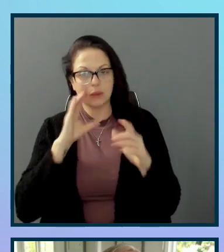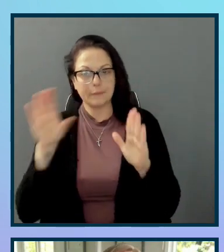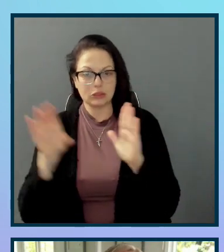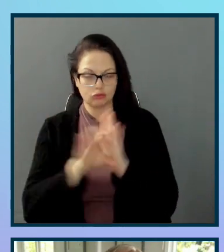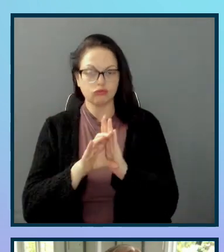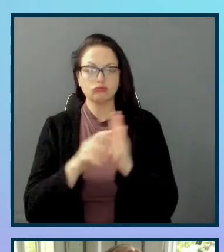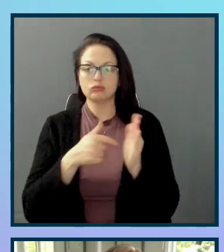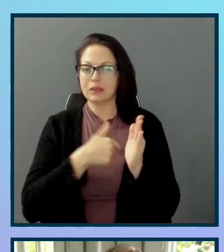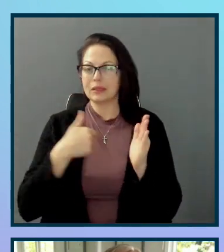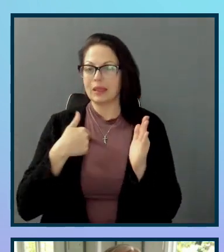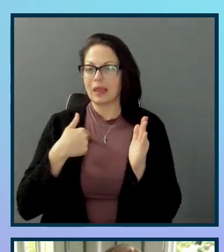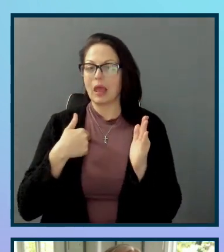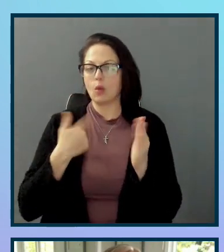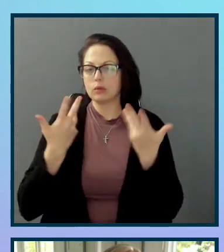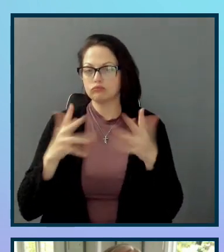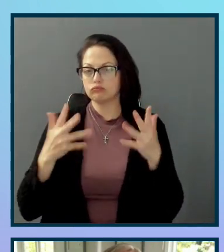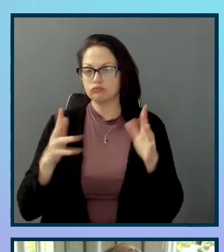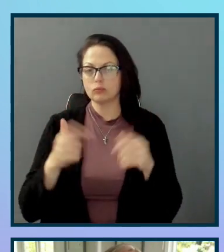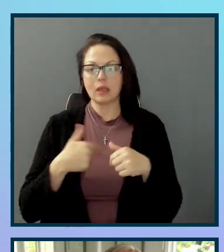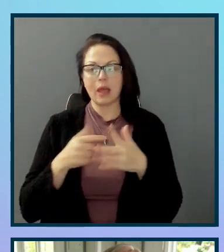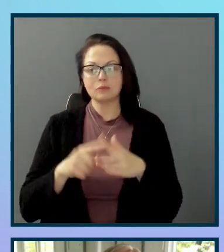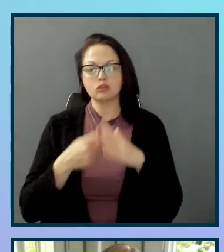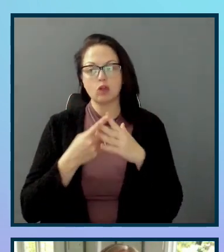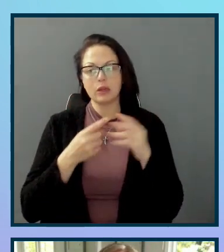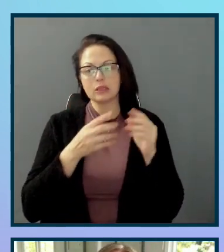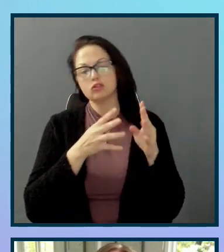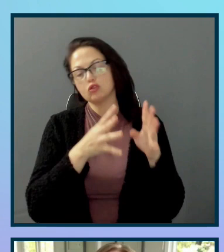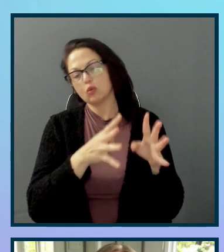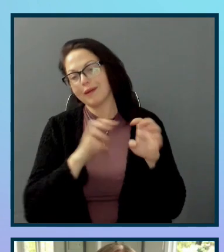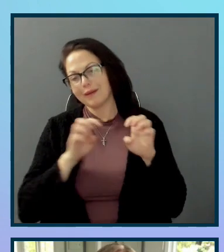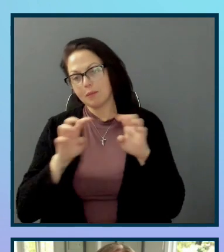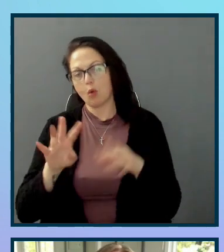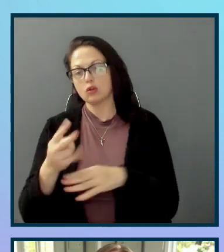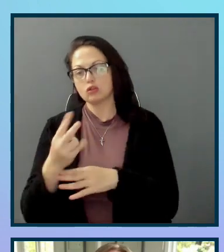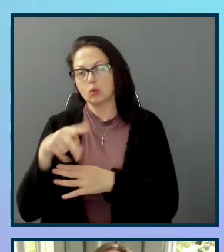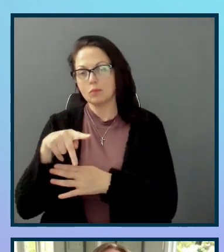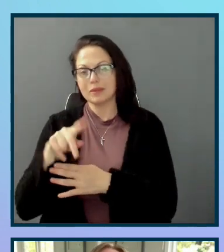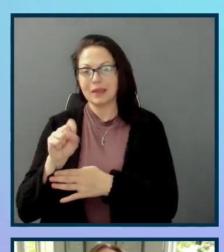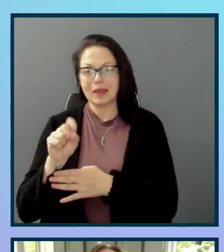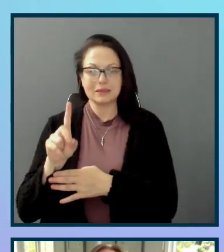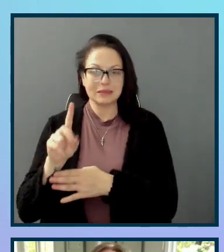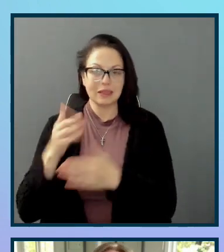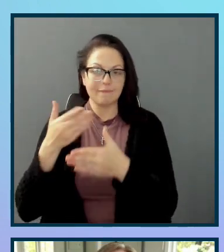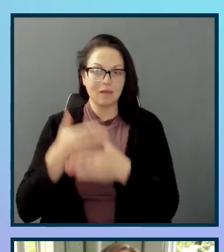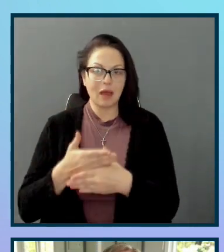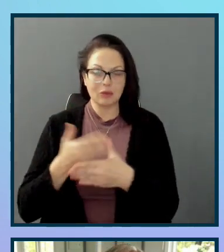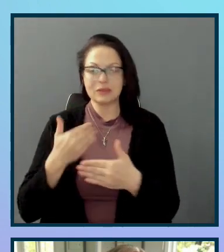So right now, I'm starting to import two PSD files that have layers in them and we're pulling them into the gallery